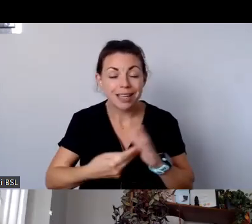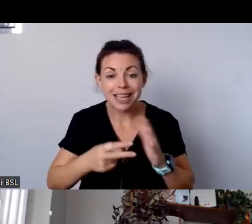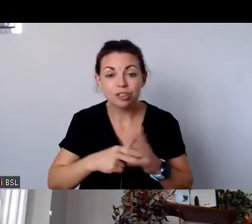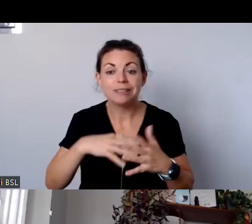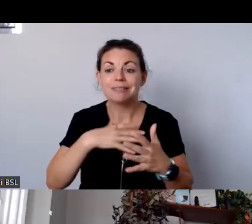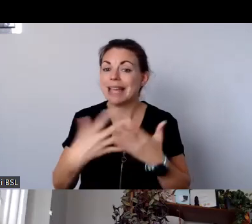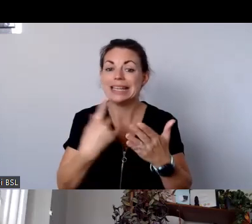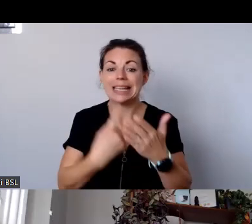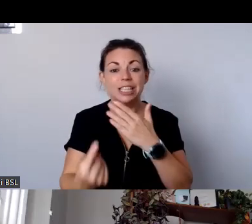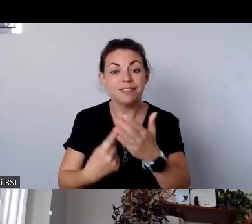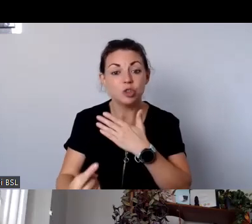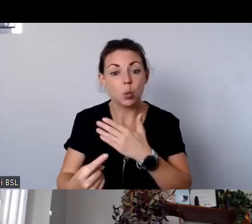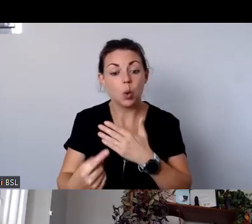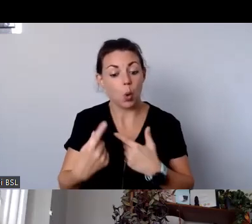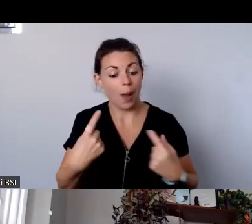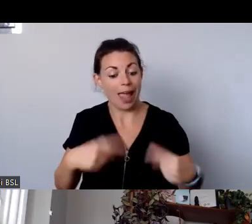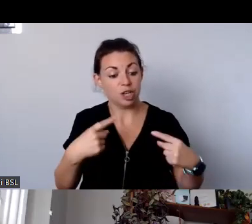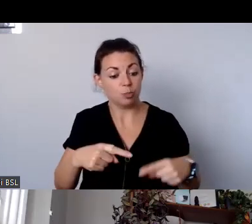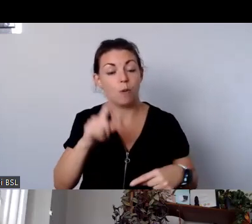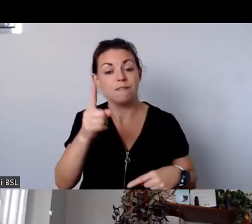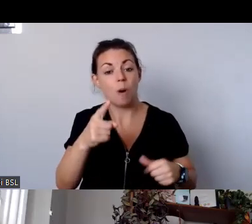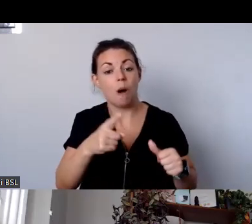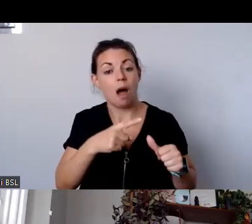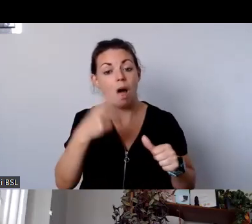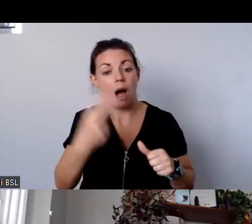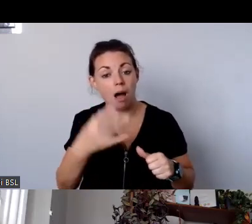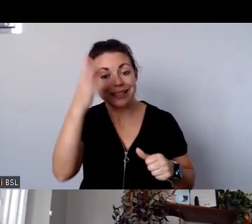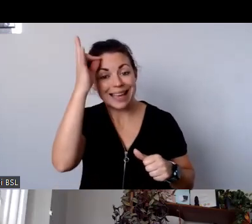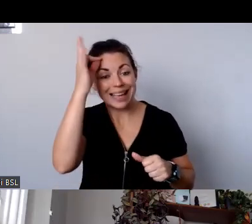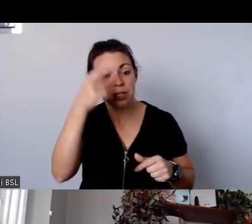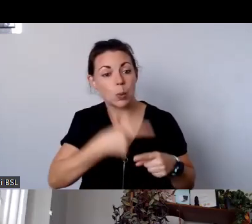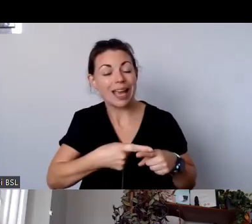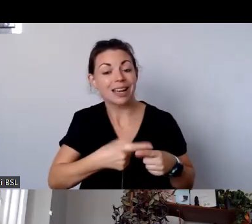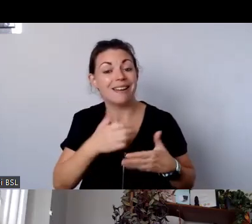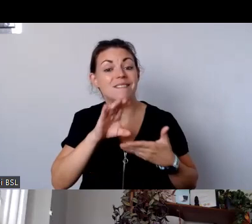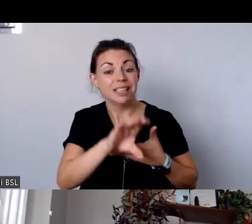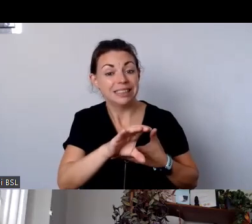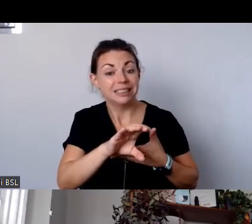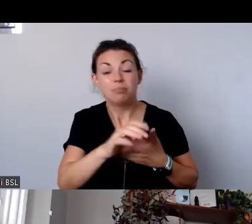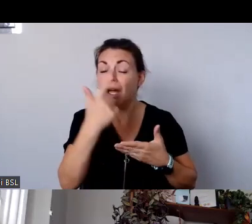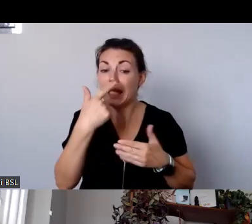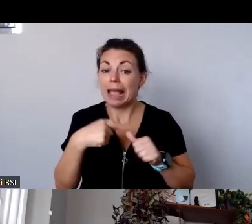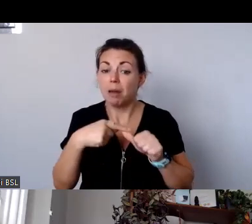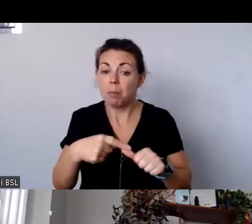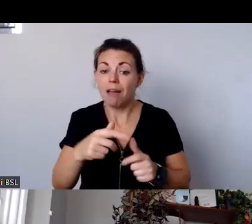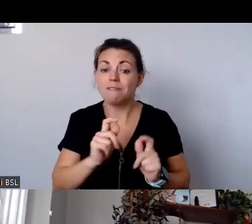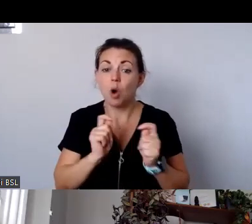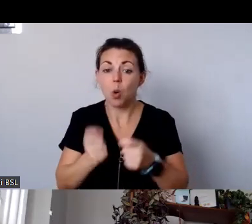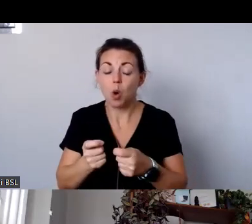for Arts Council England funding can enter the awards. You must be based in England and work within one